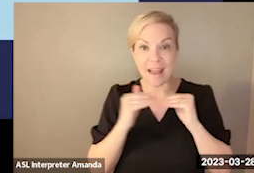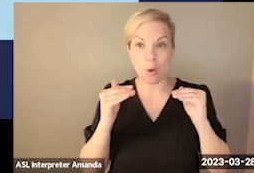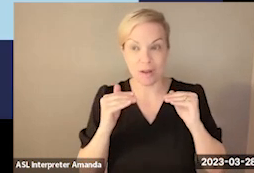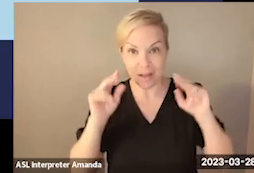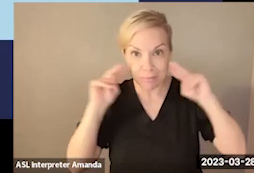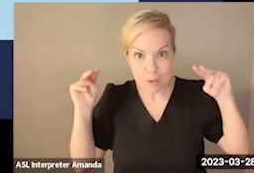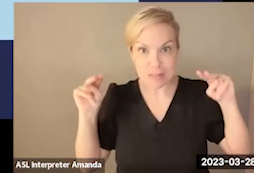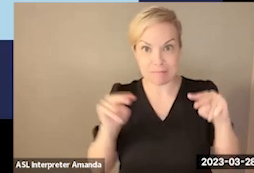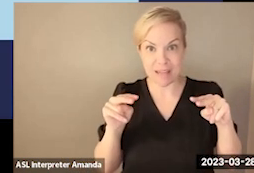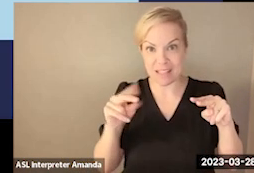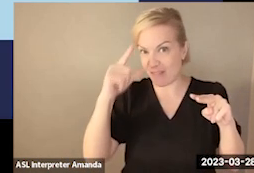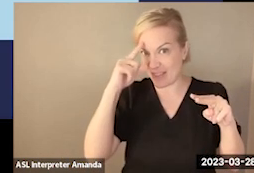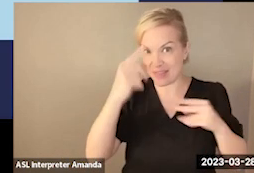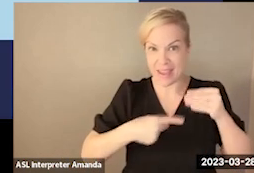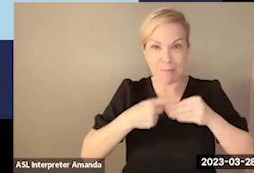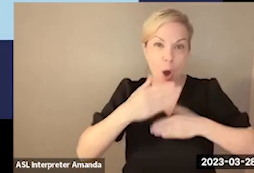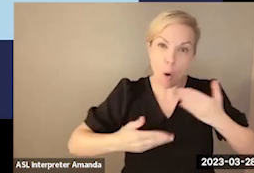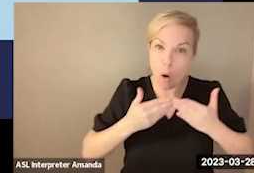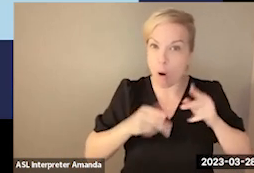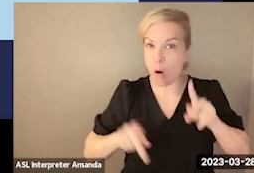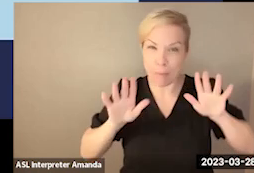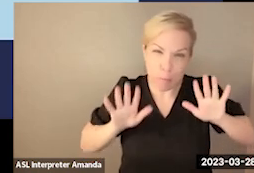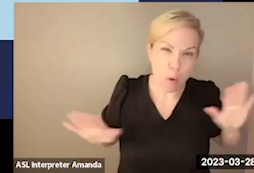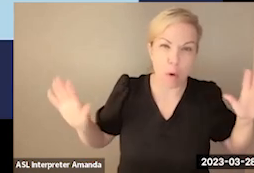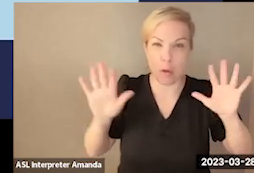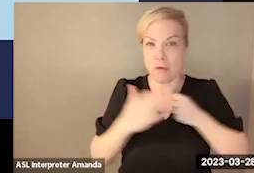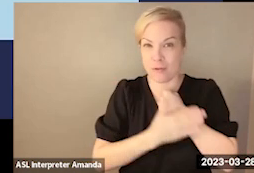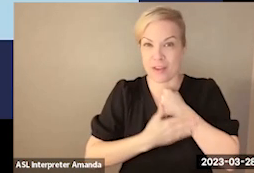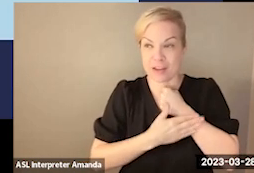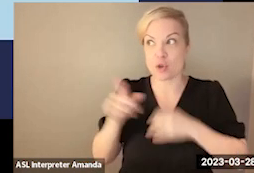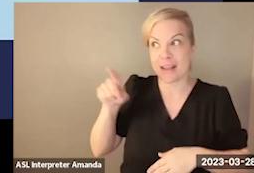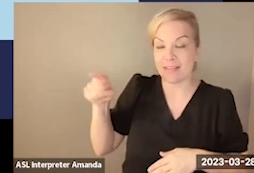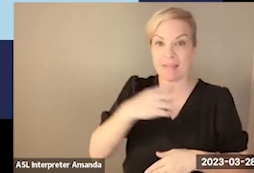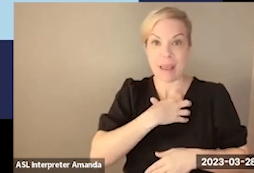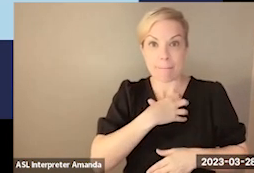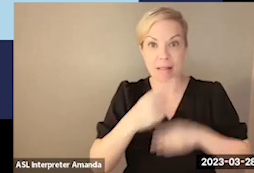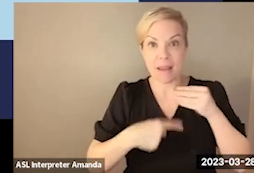Debbie Stine, Science & Technology Policy Academy: and thinking about everybody in the country, and then they complain as to why people don't